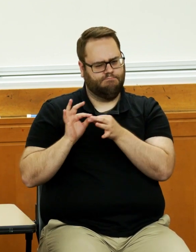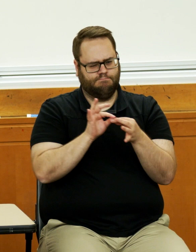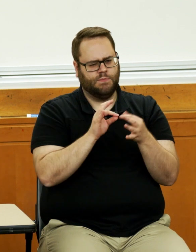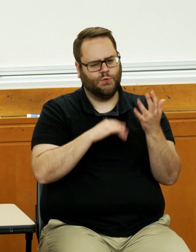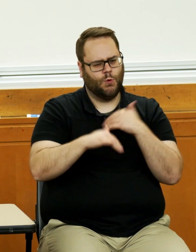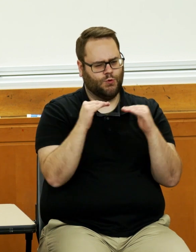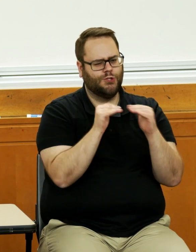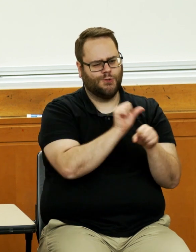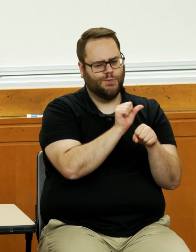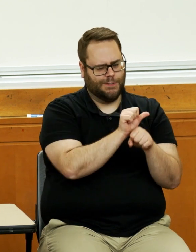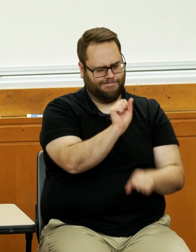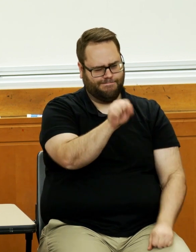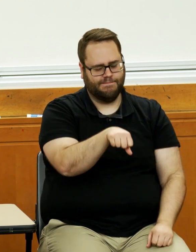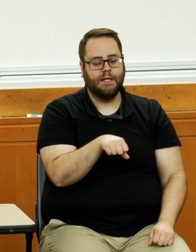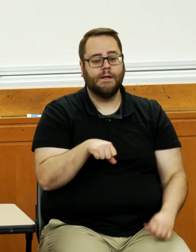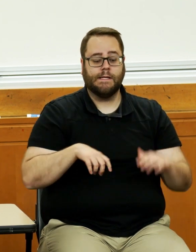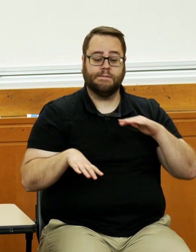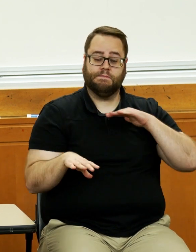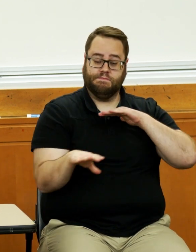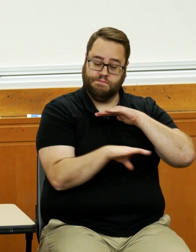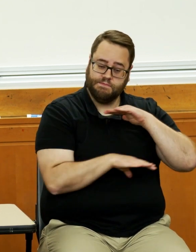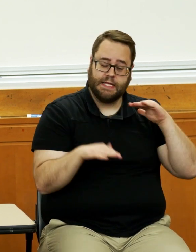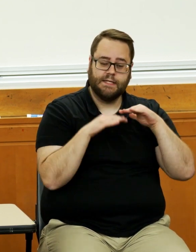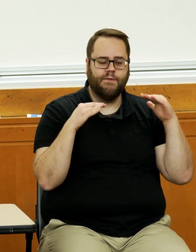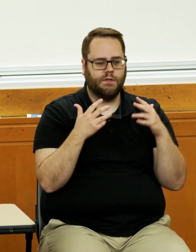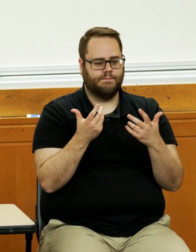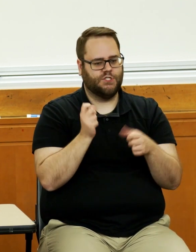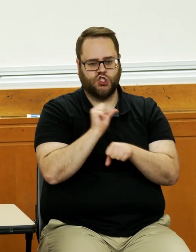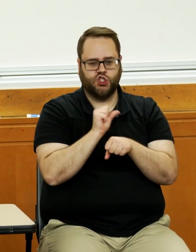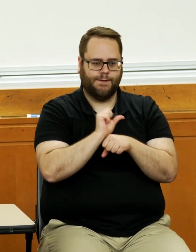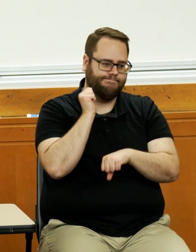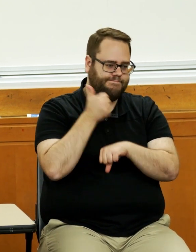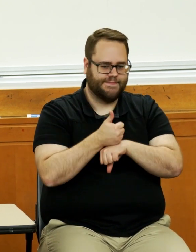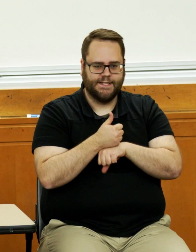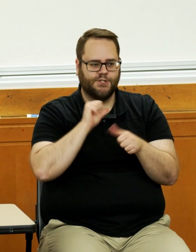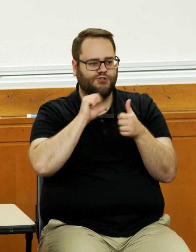work. On the most basic level, there are jobs that are created to address the problems of society.